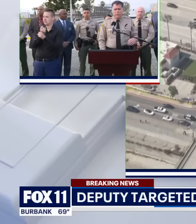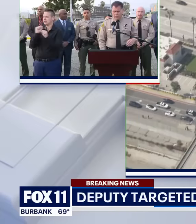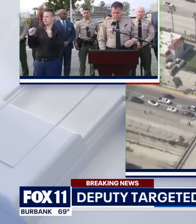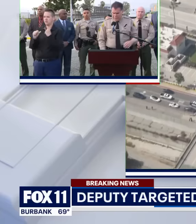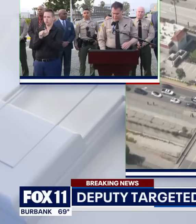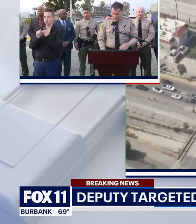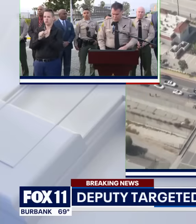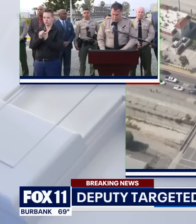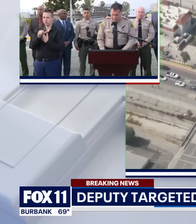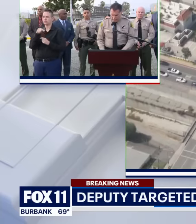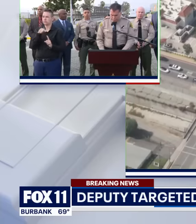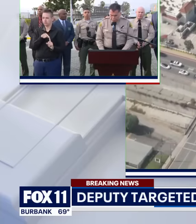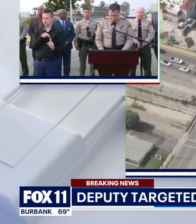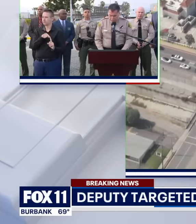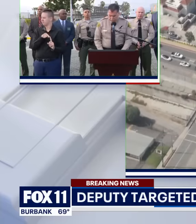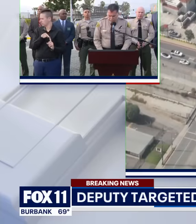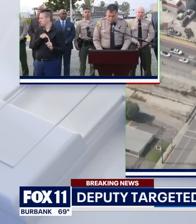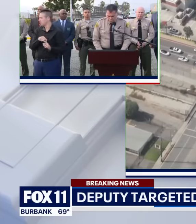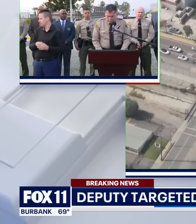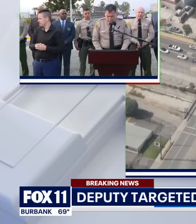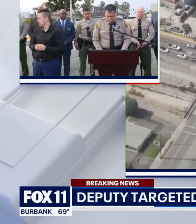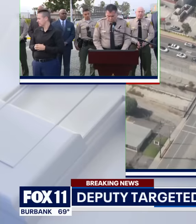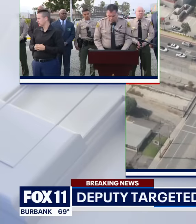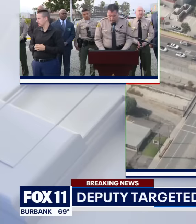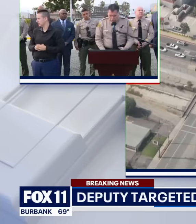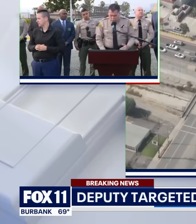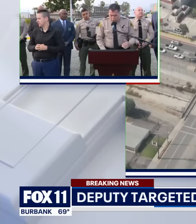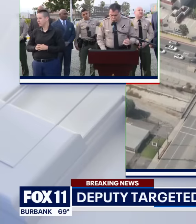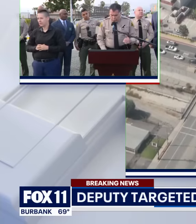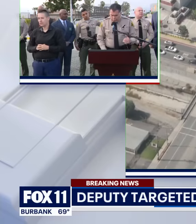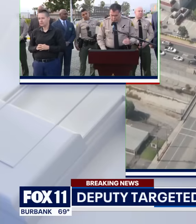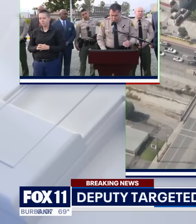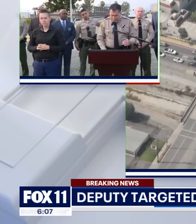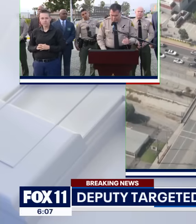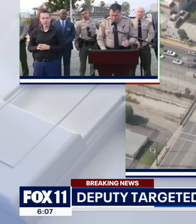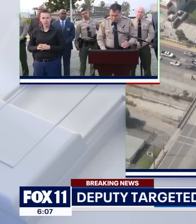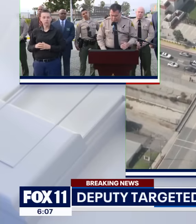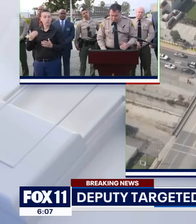did this to one of our deputies. And I say ours because it's our community. He's a servant and he